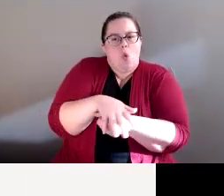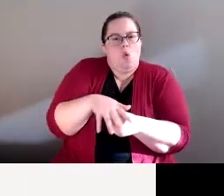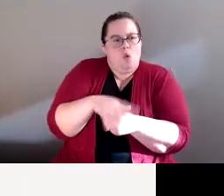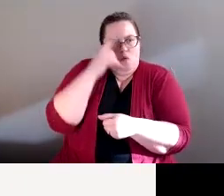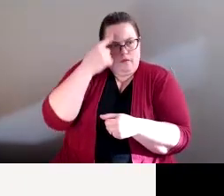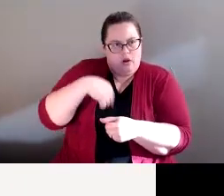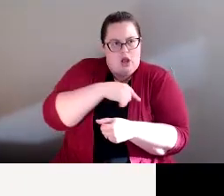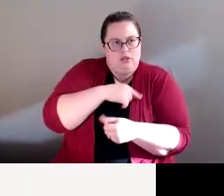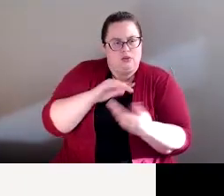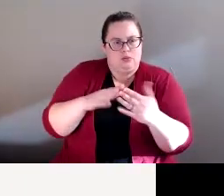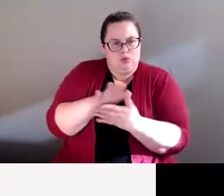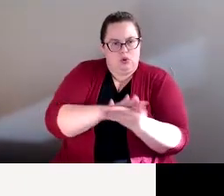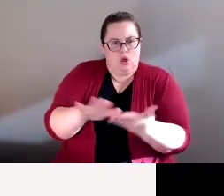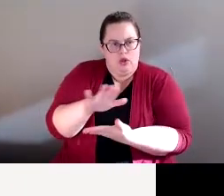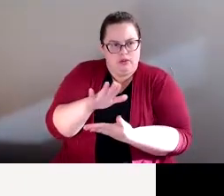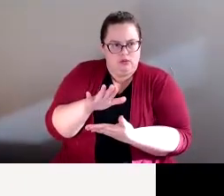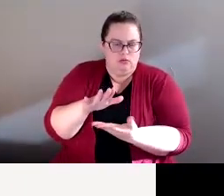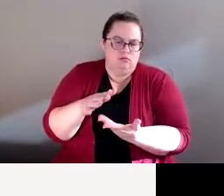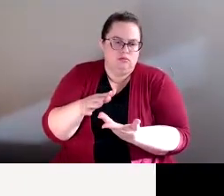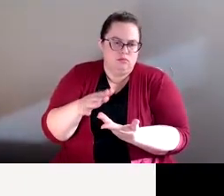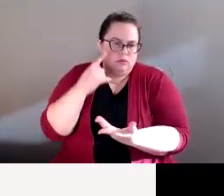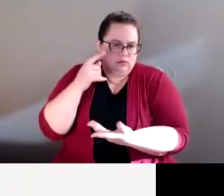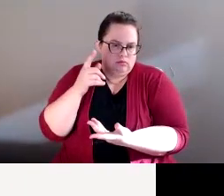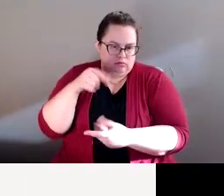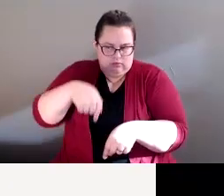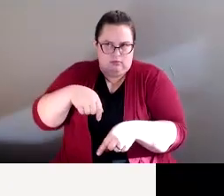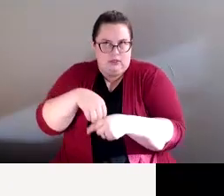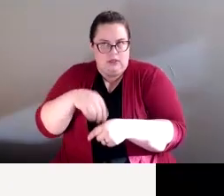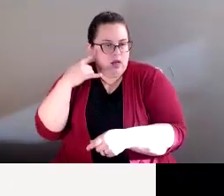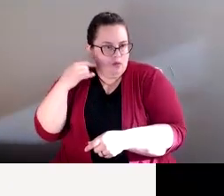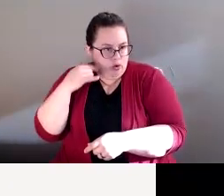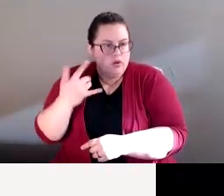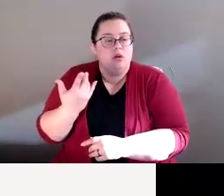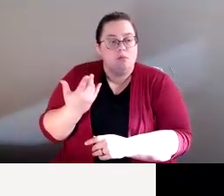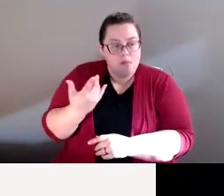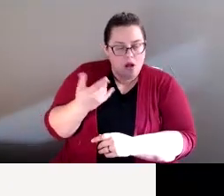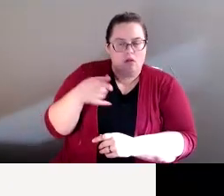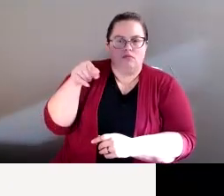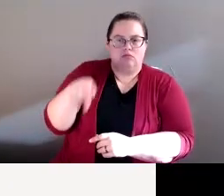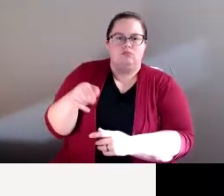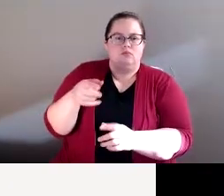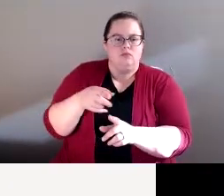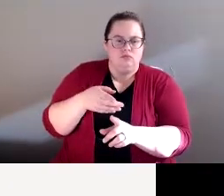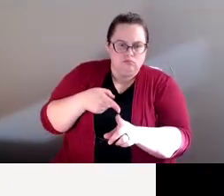and also in California here as well too. But this is primarily for the community colleges to come